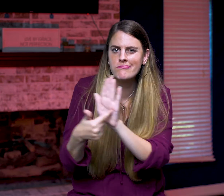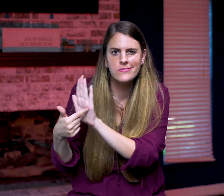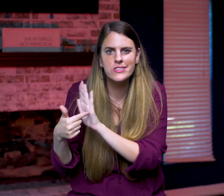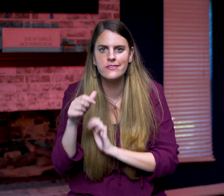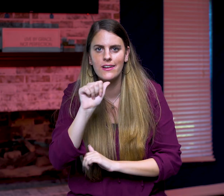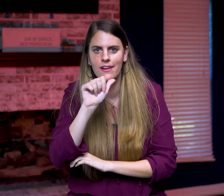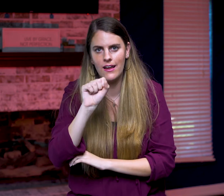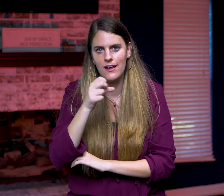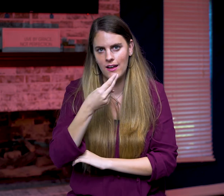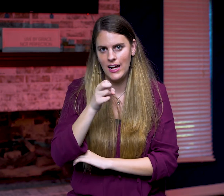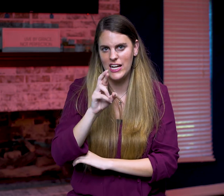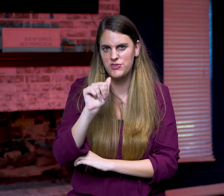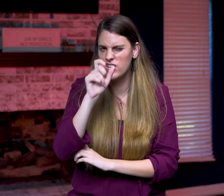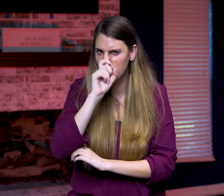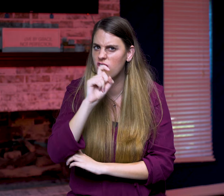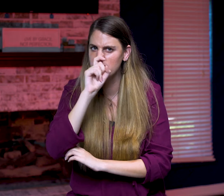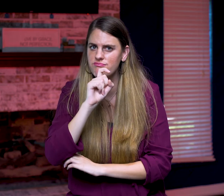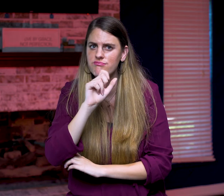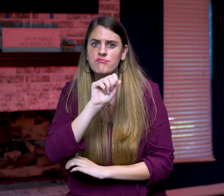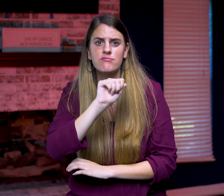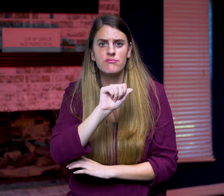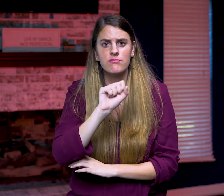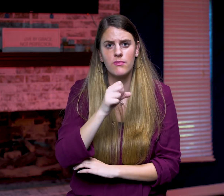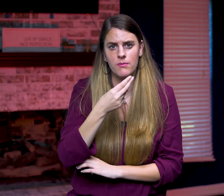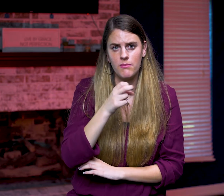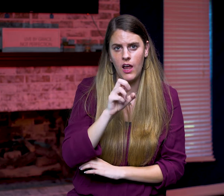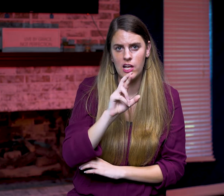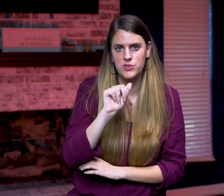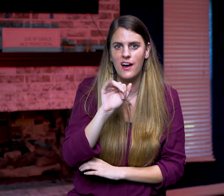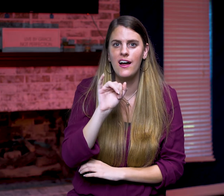featuring Ashera dolls.